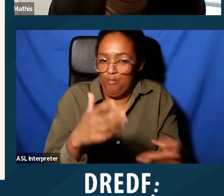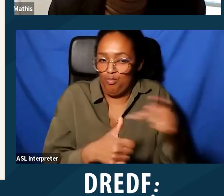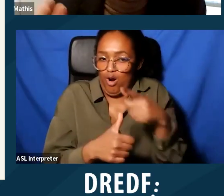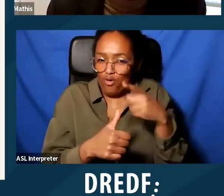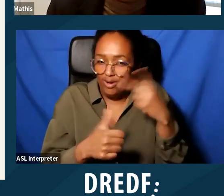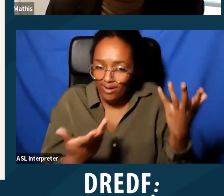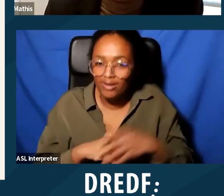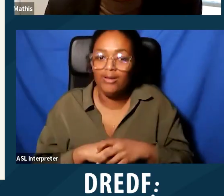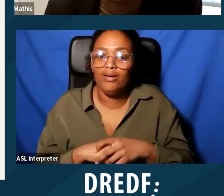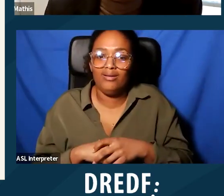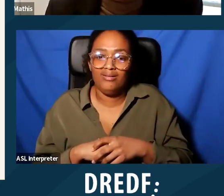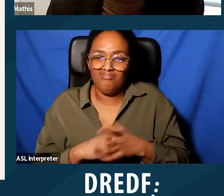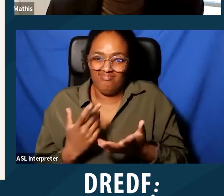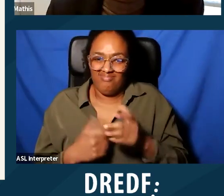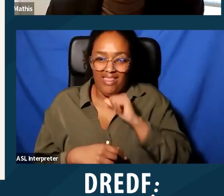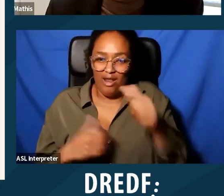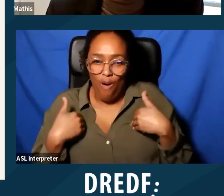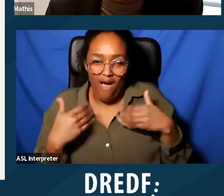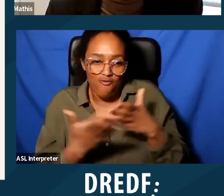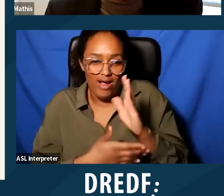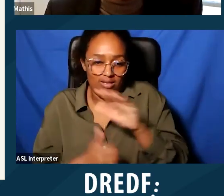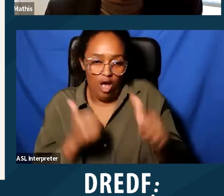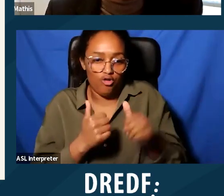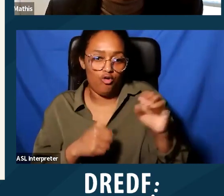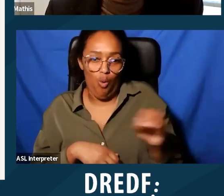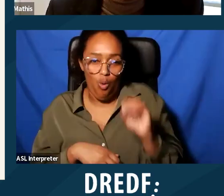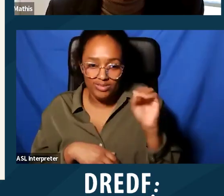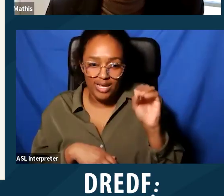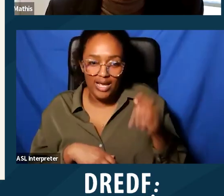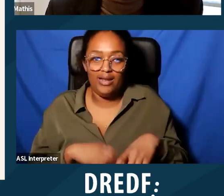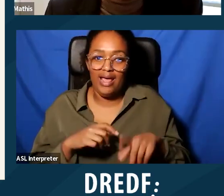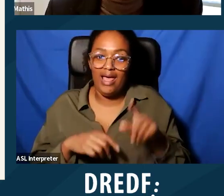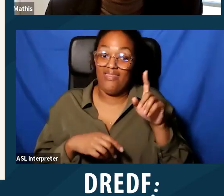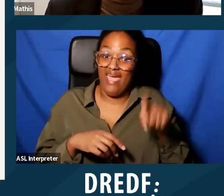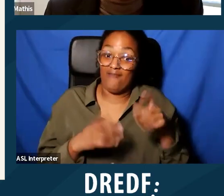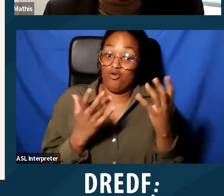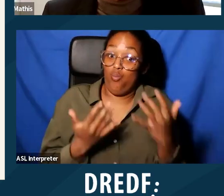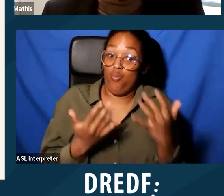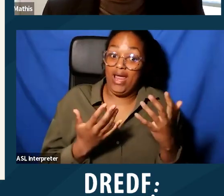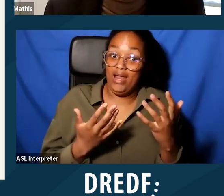And they have to wait until they get into an institution before they have any rights.